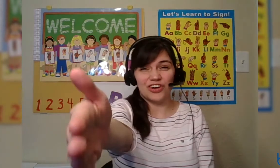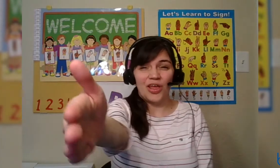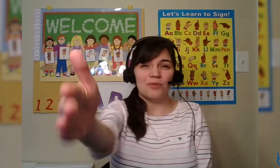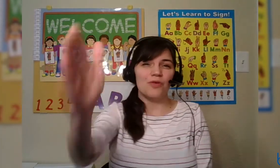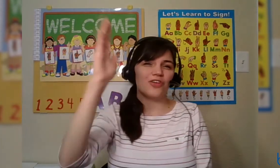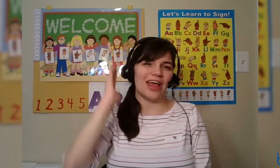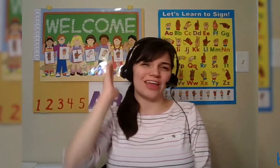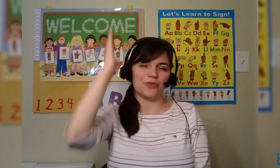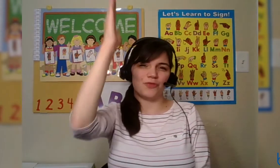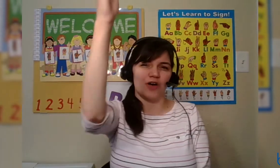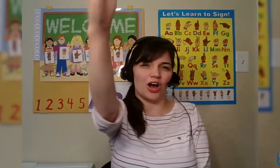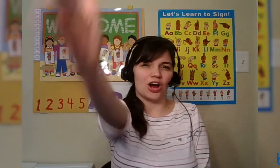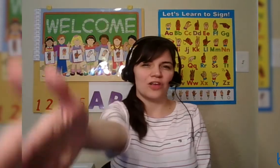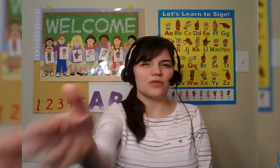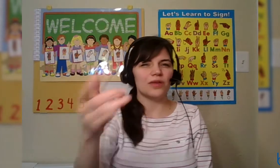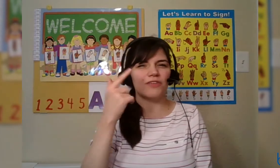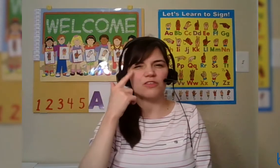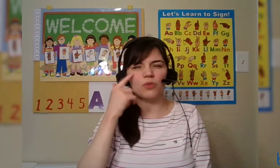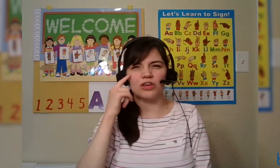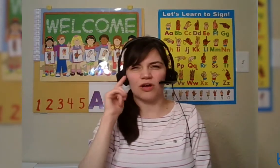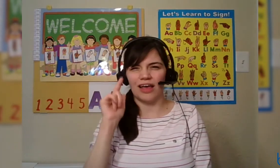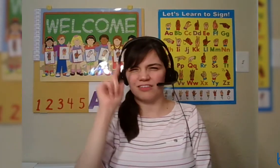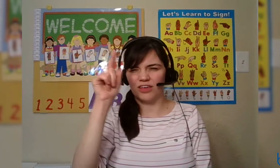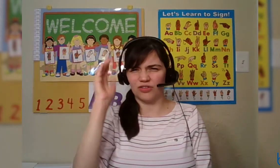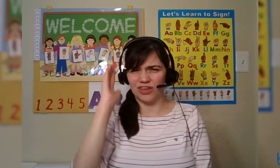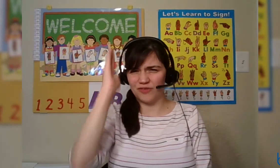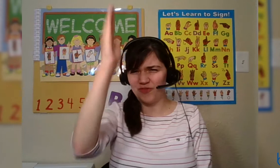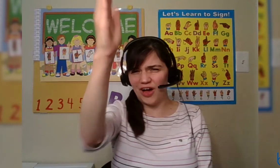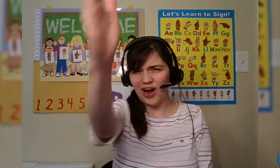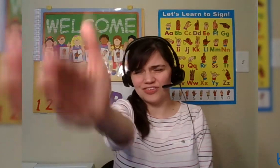move your hand far. You can even squint your eyes like you're looking far into